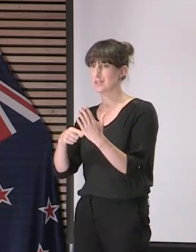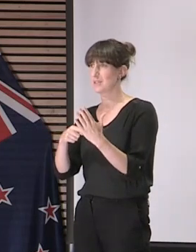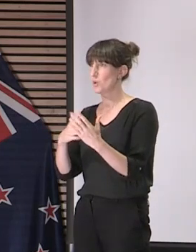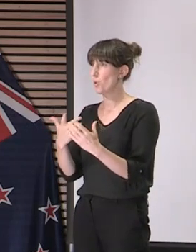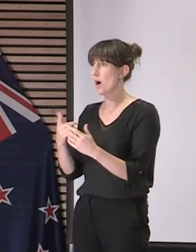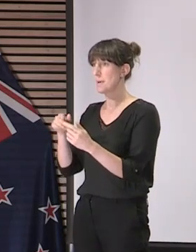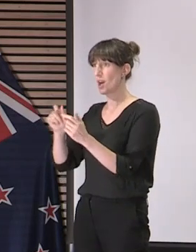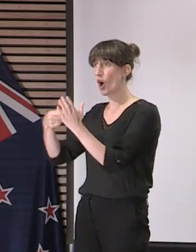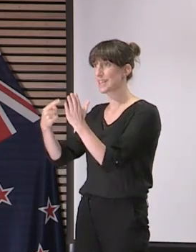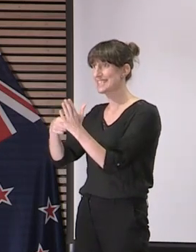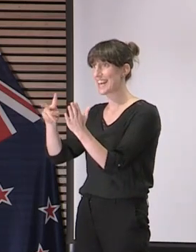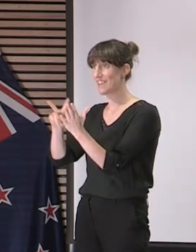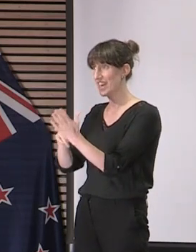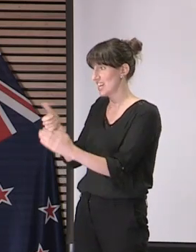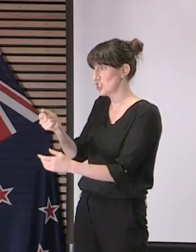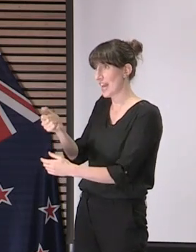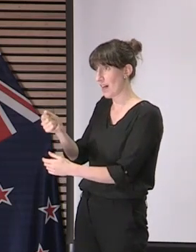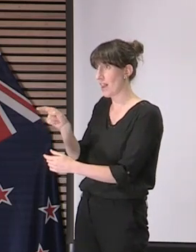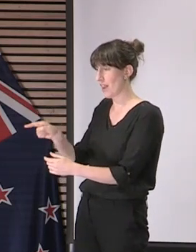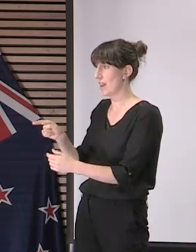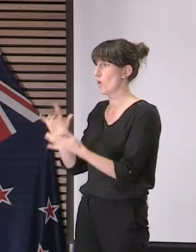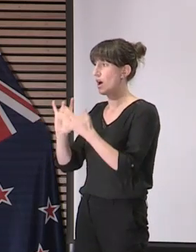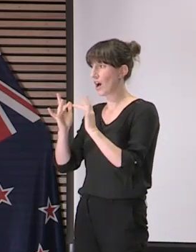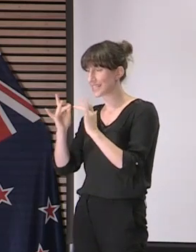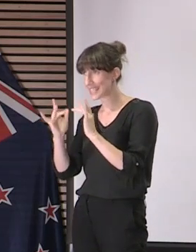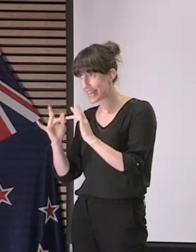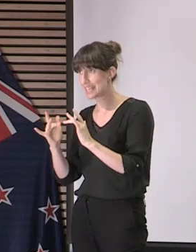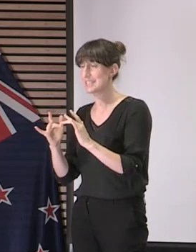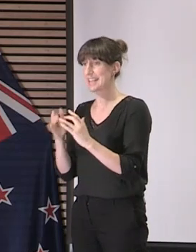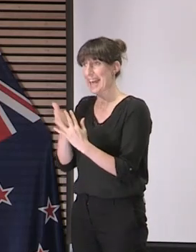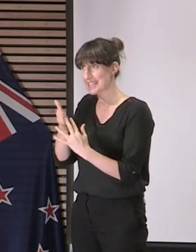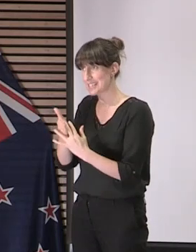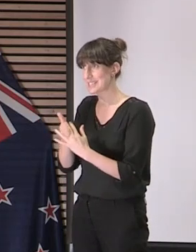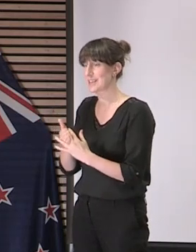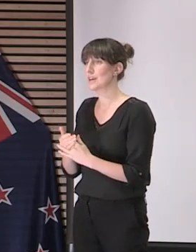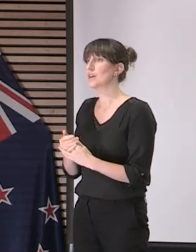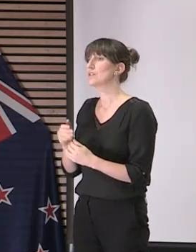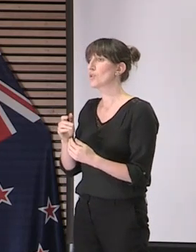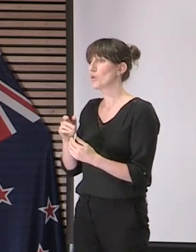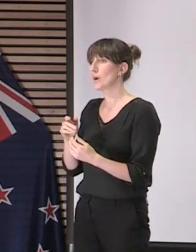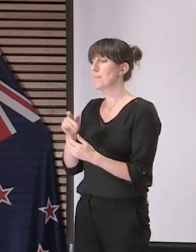it providing hand-held devices, hard packs of materials, dedicated television channels or online